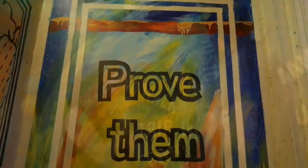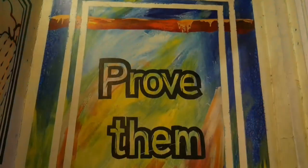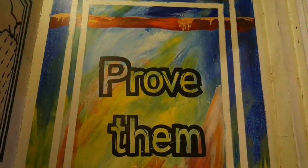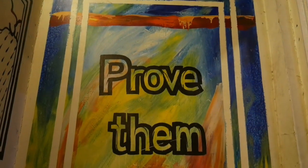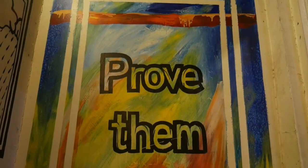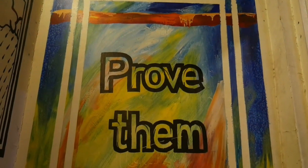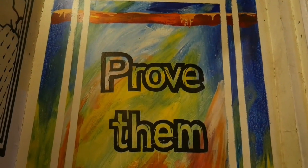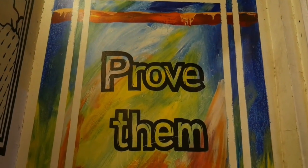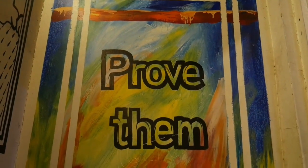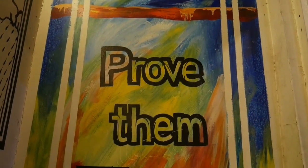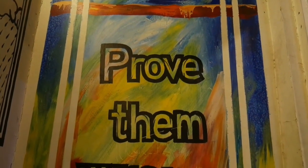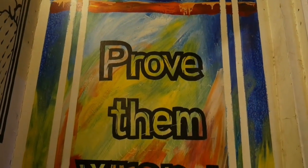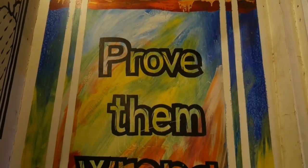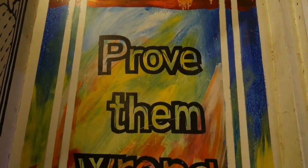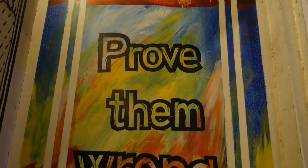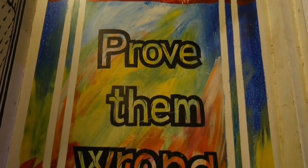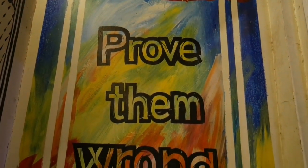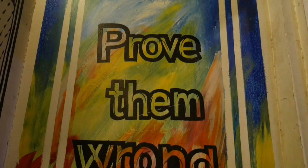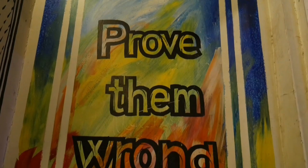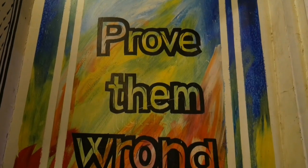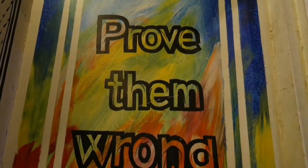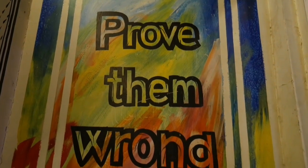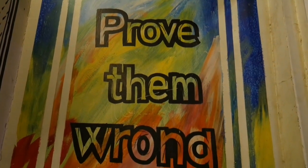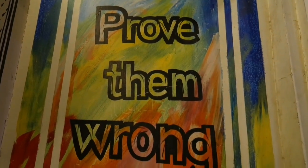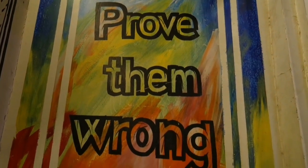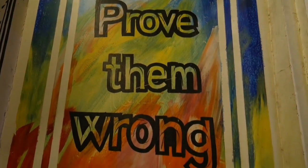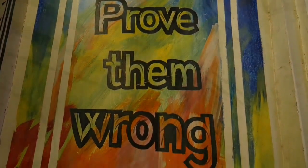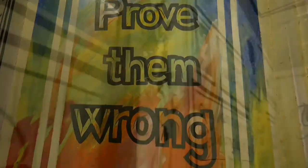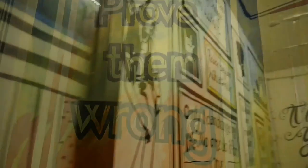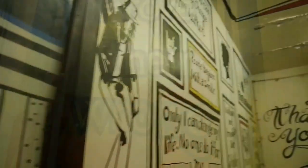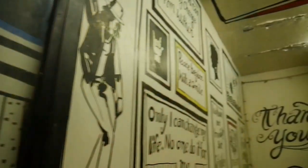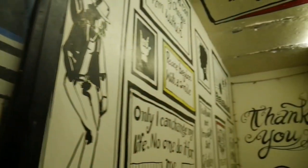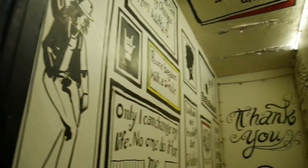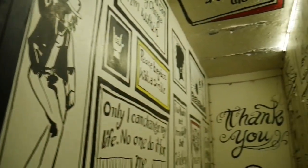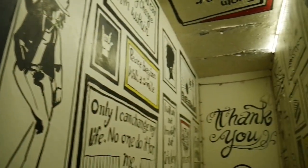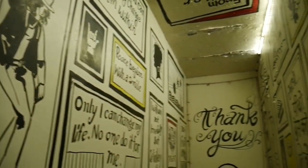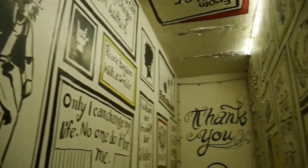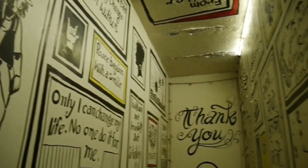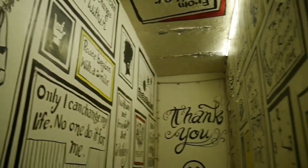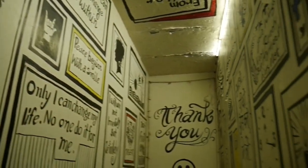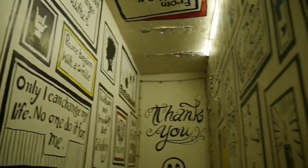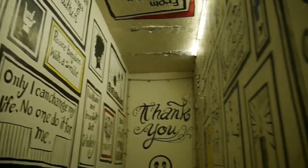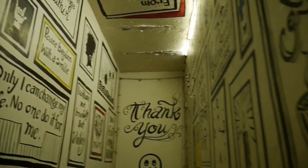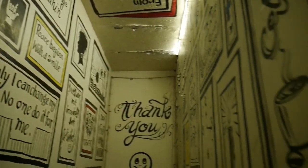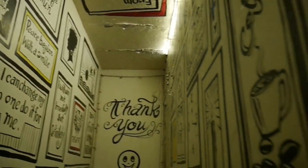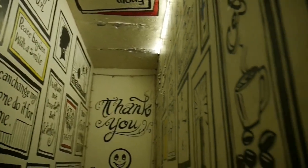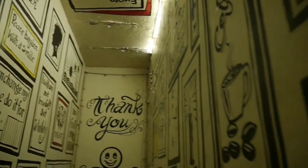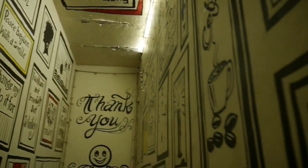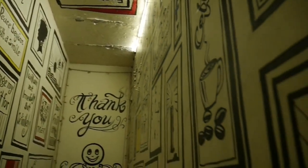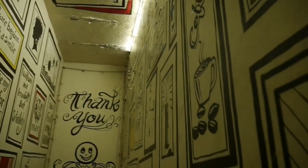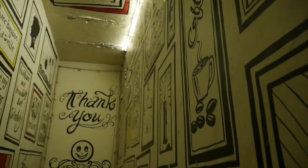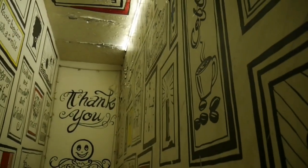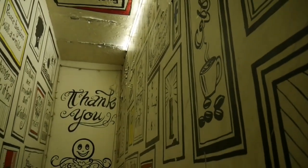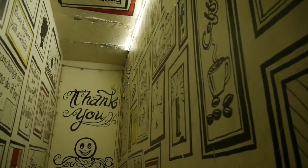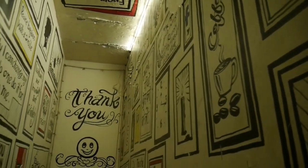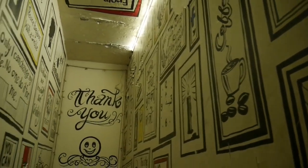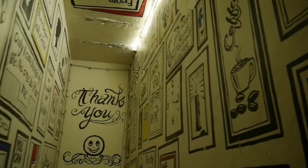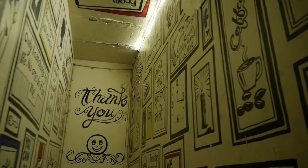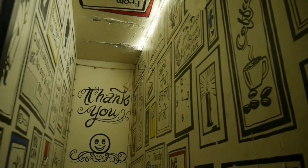I also tried a bit, to understand the world, the way they do and believe me it's not at all easy